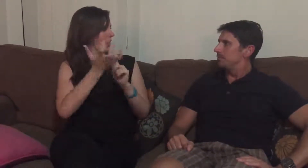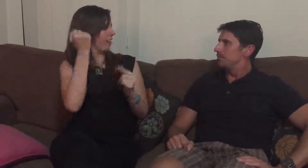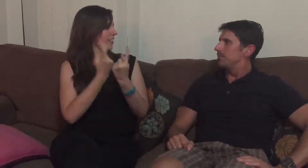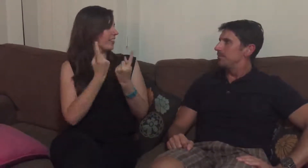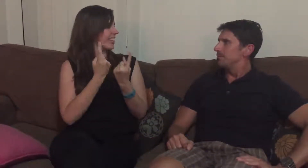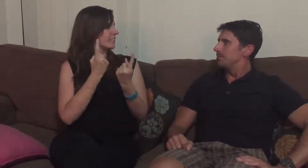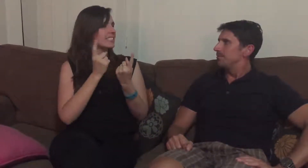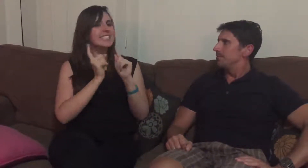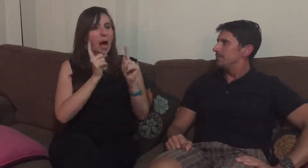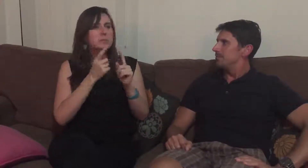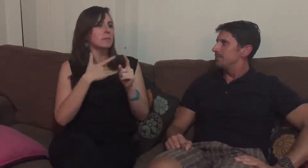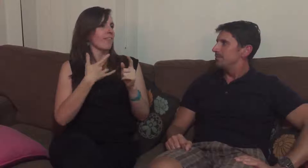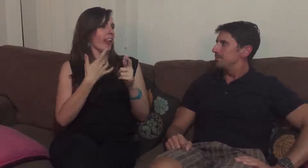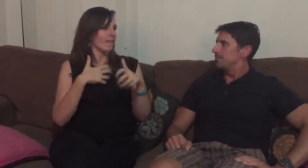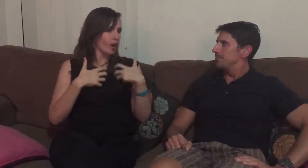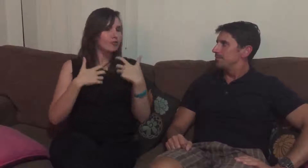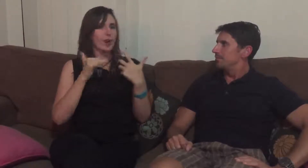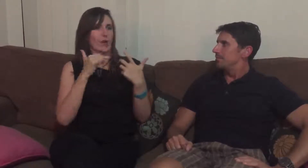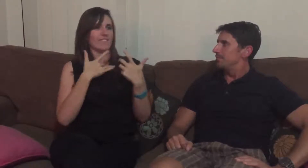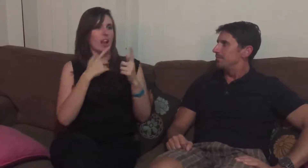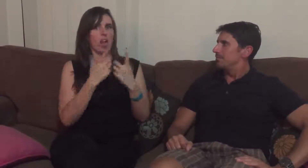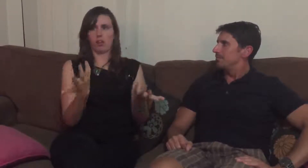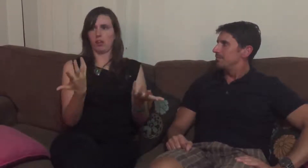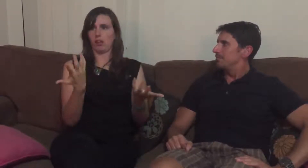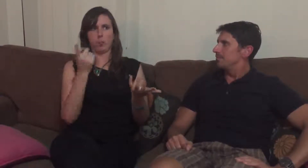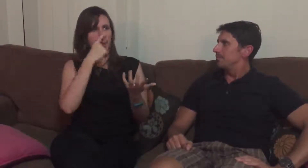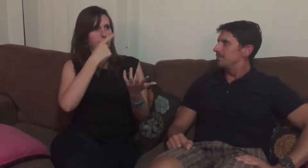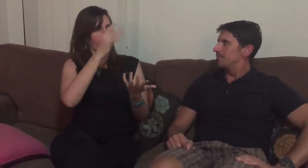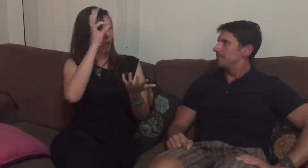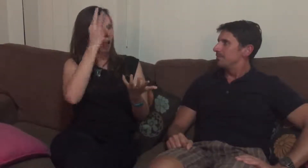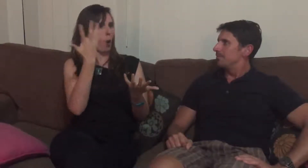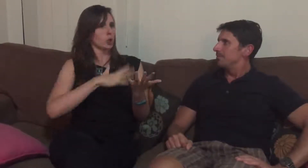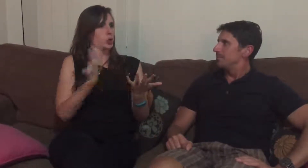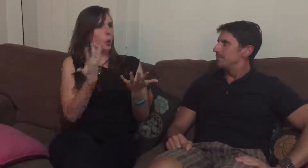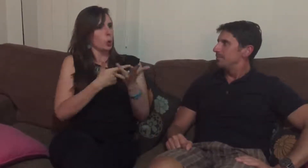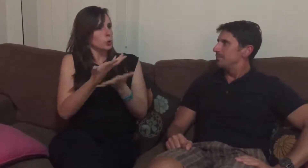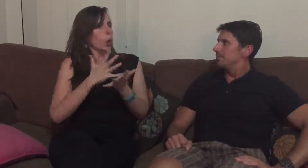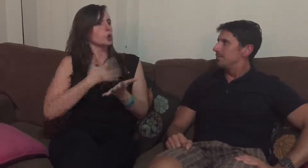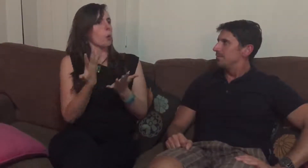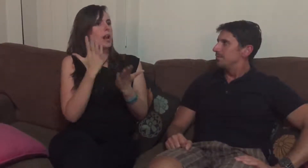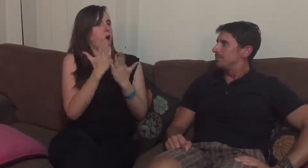is something that takes a long time. It can be frustrating, because you do fight so hard,